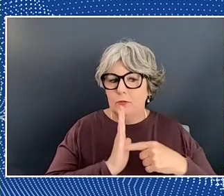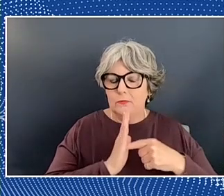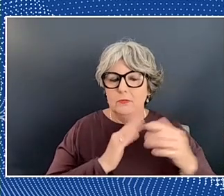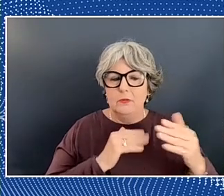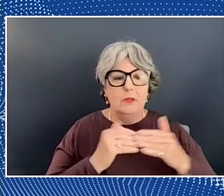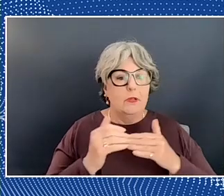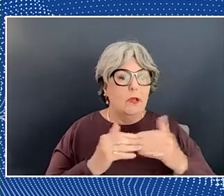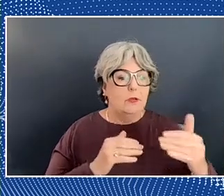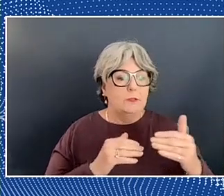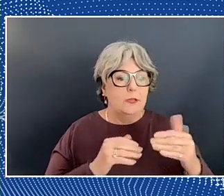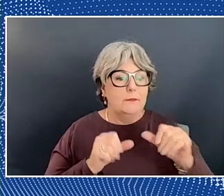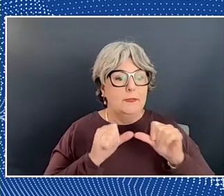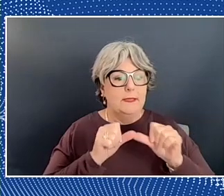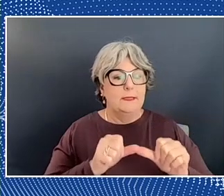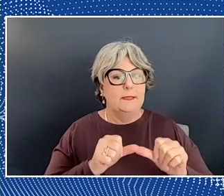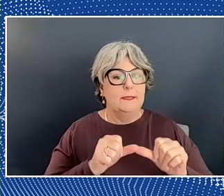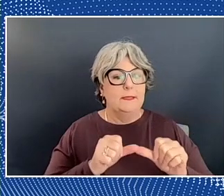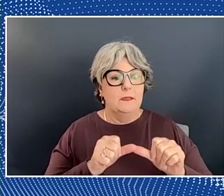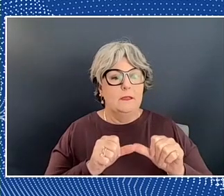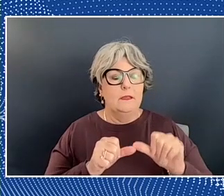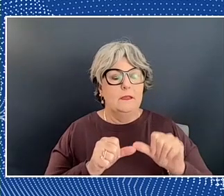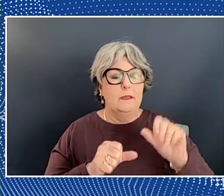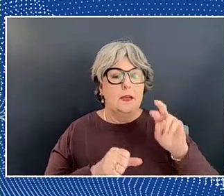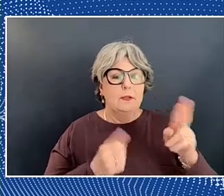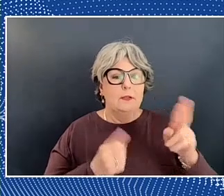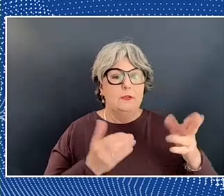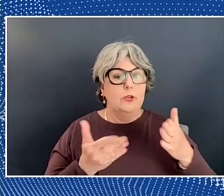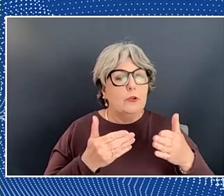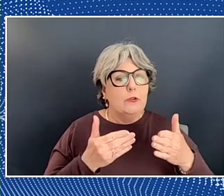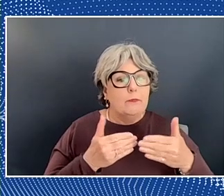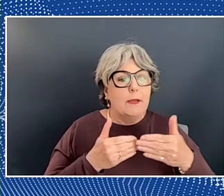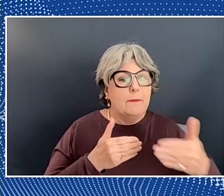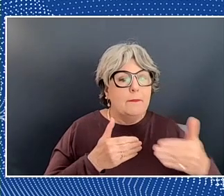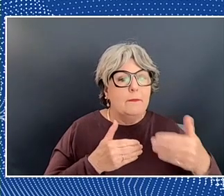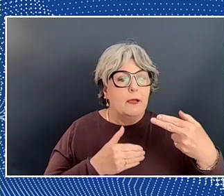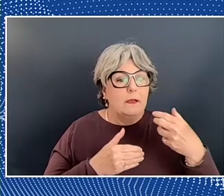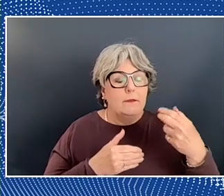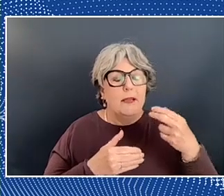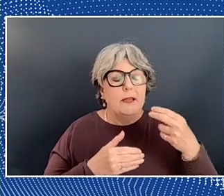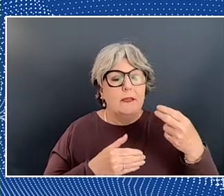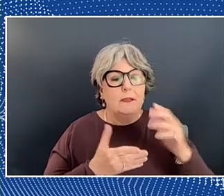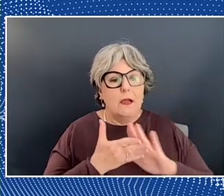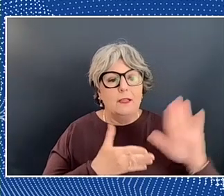consistently underserved by postsecondary institutions. The Roosevelt Institute